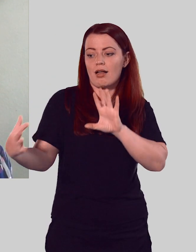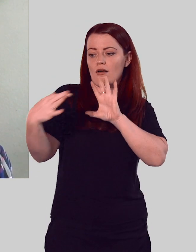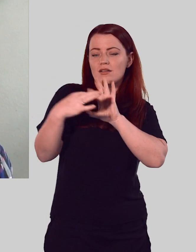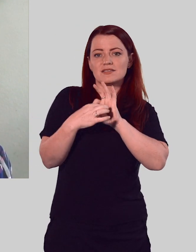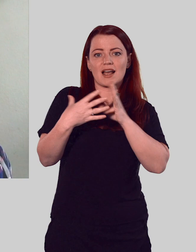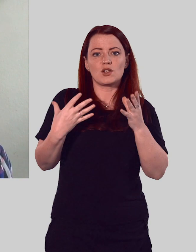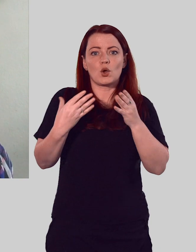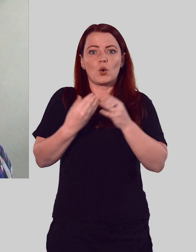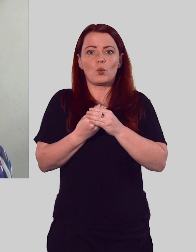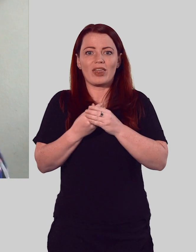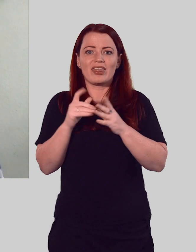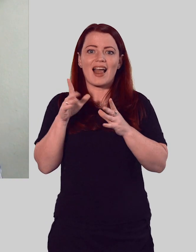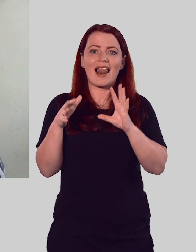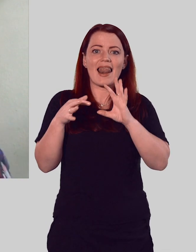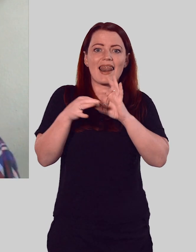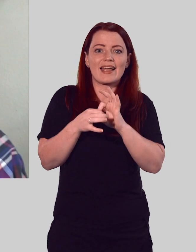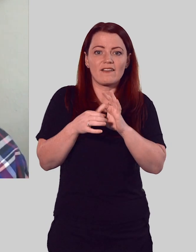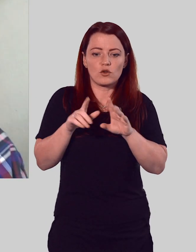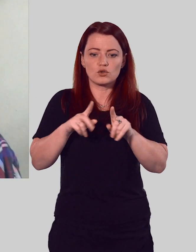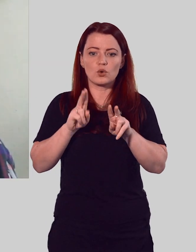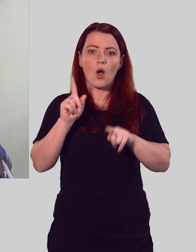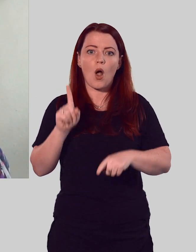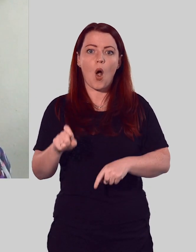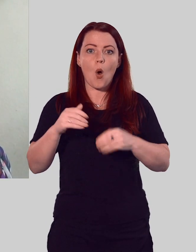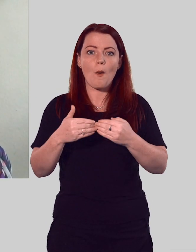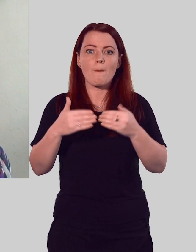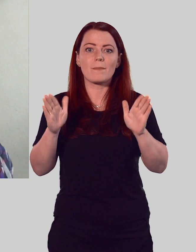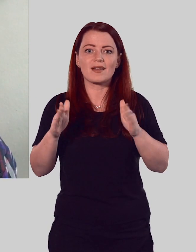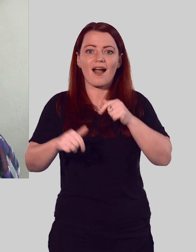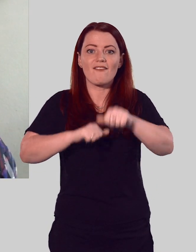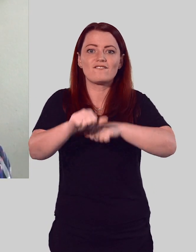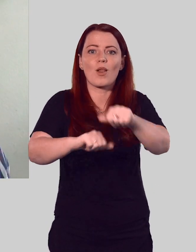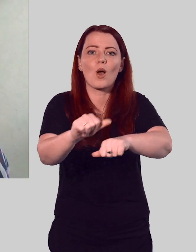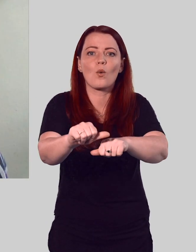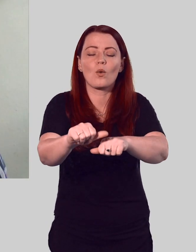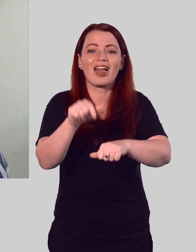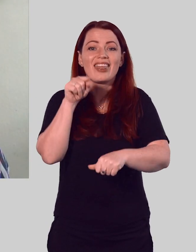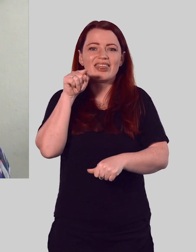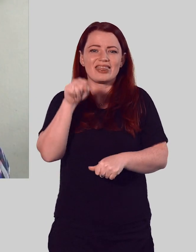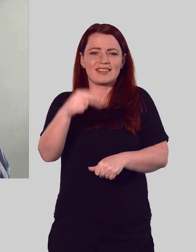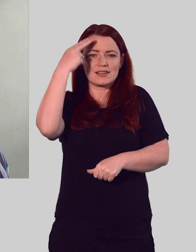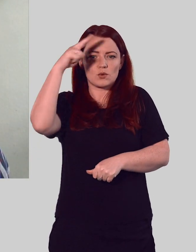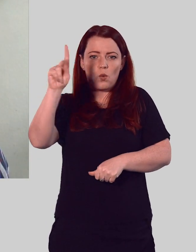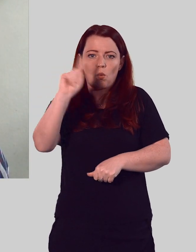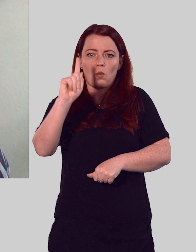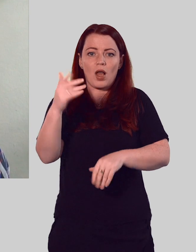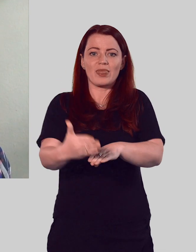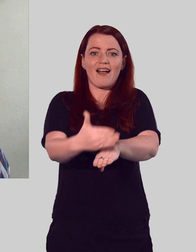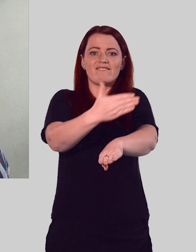This is part of what we term the advance of the experience, what happens in advance if you're arriving to play.